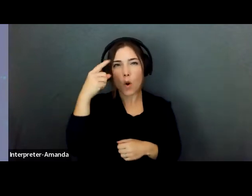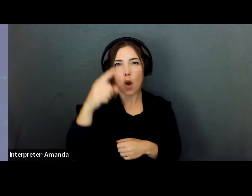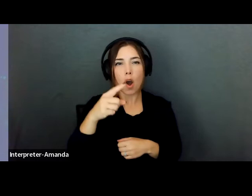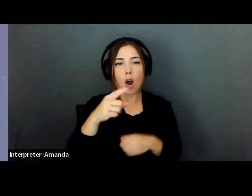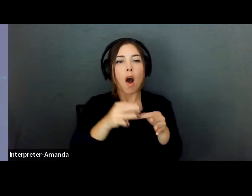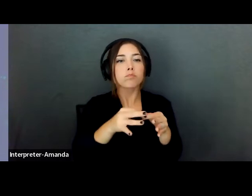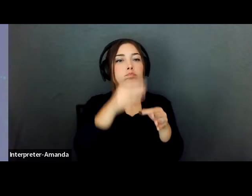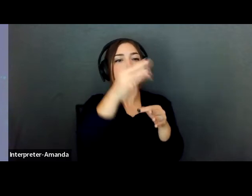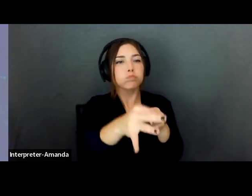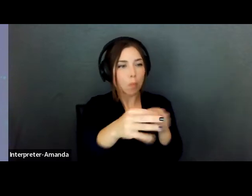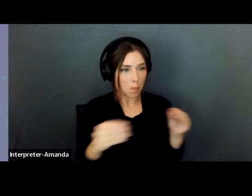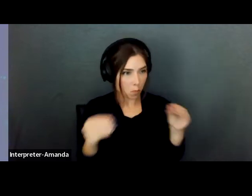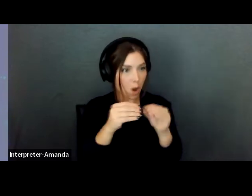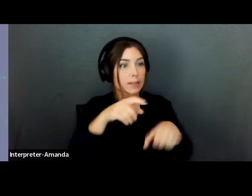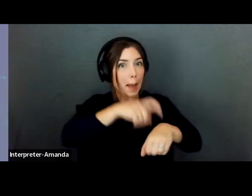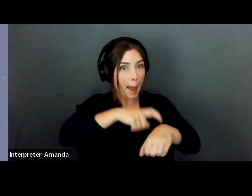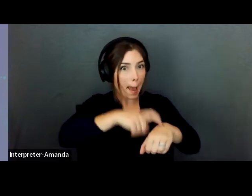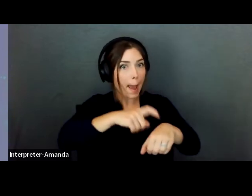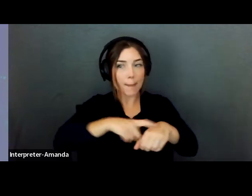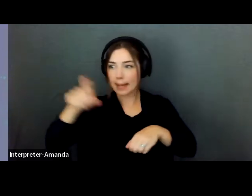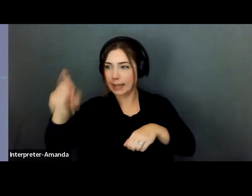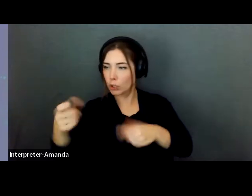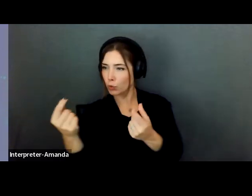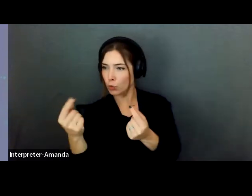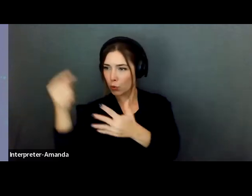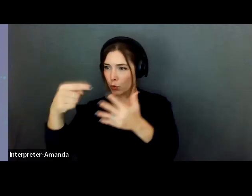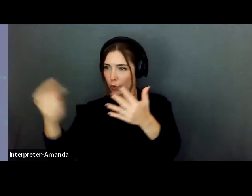actions to bring those systems into full compliance.